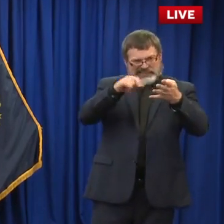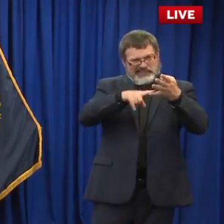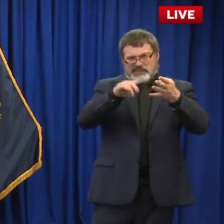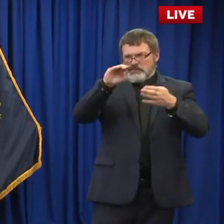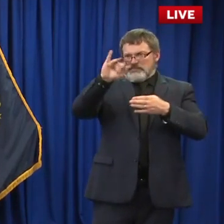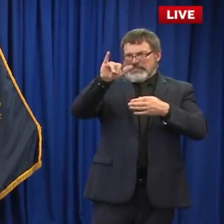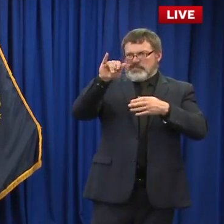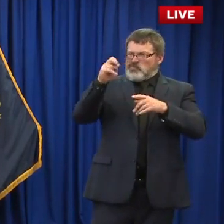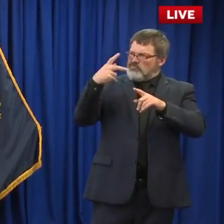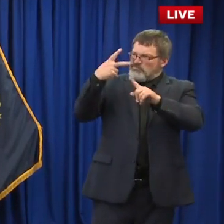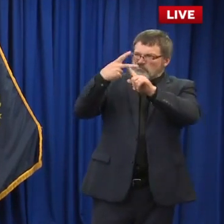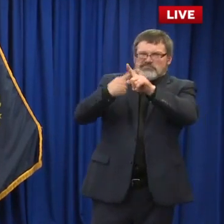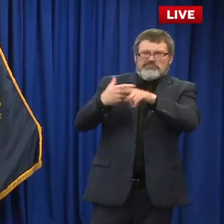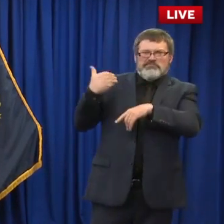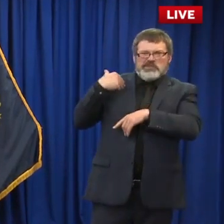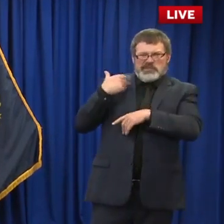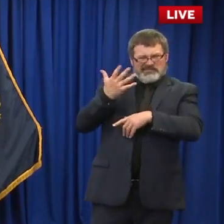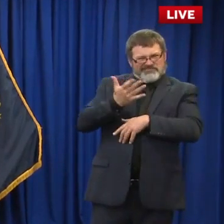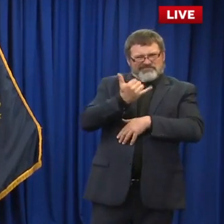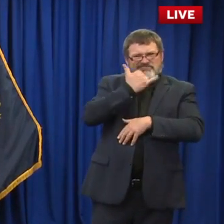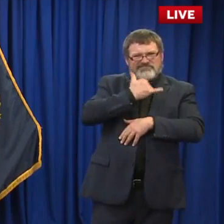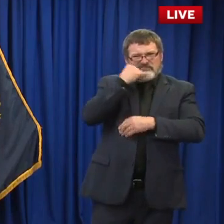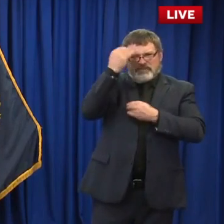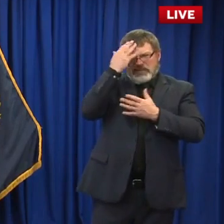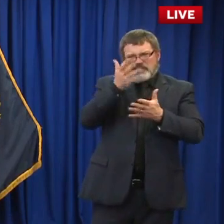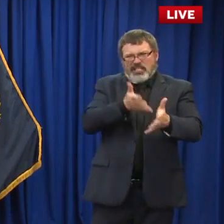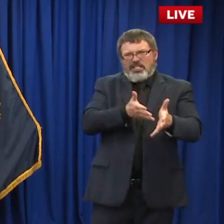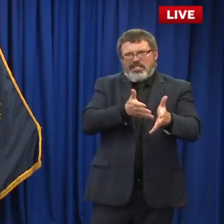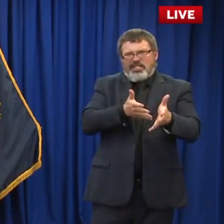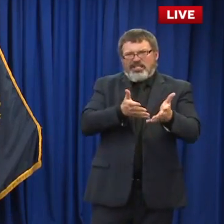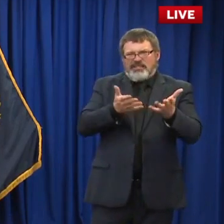RESULTING IN FAULTY REPORTING FOR ALMOST SEVEN WEEKS.